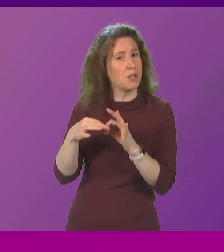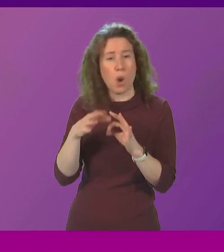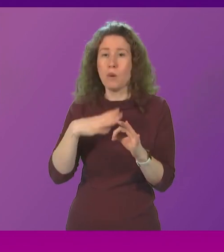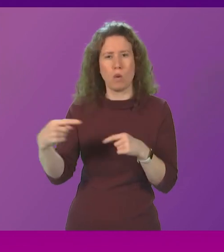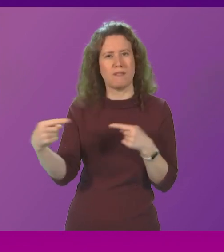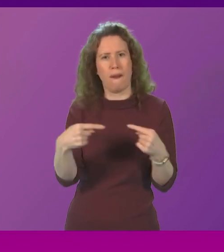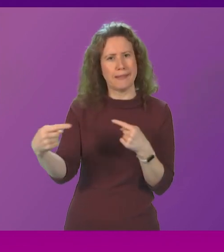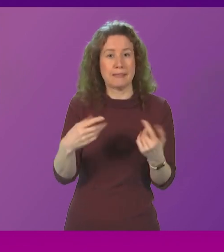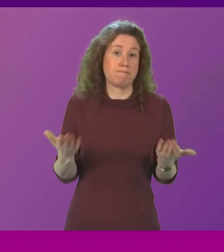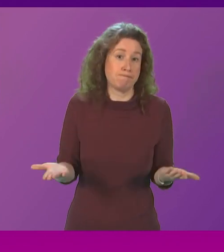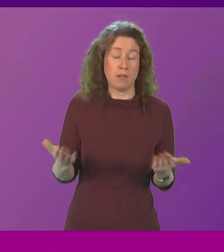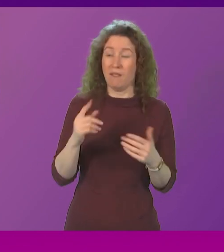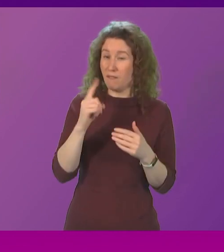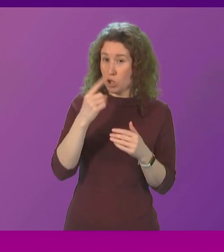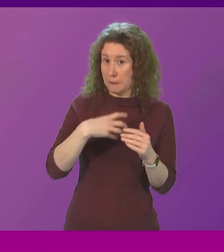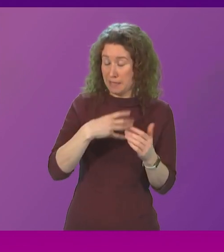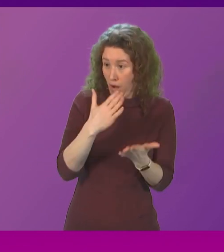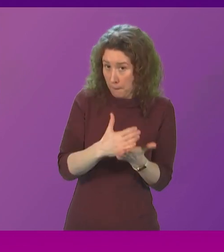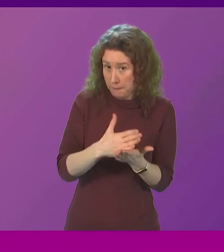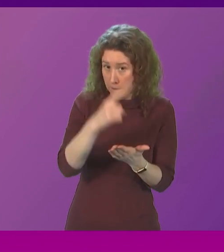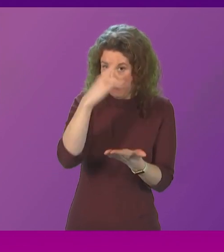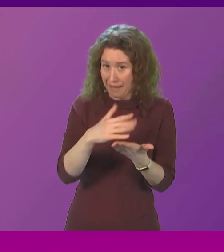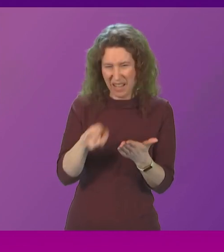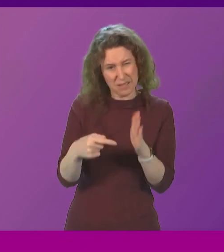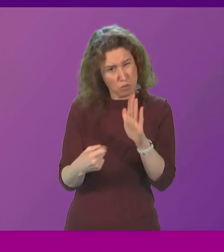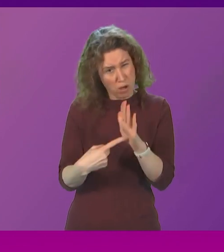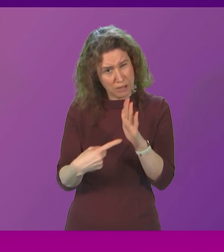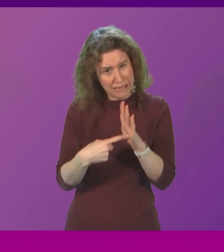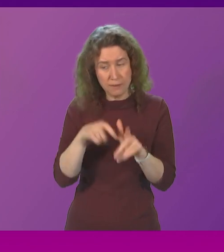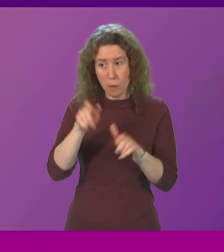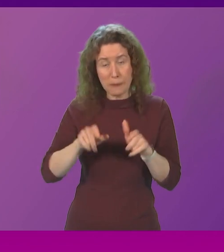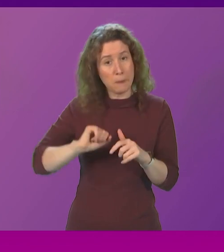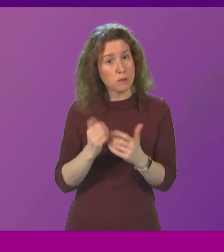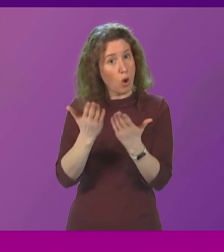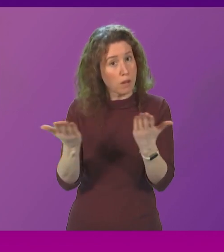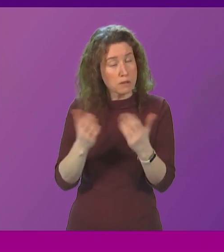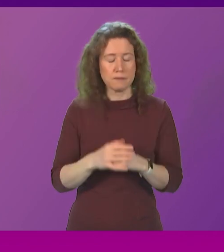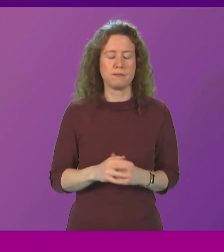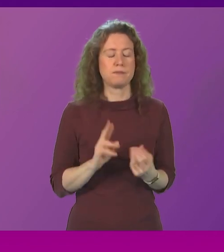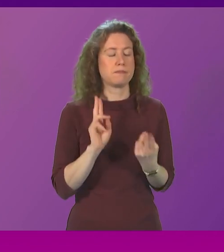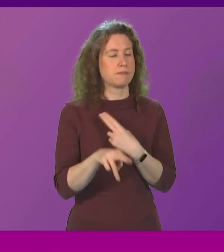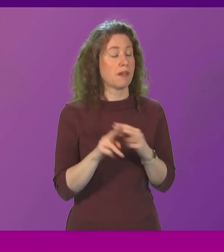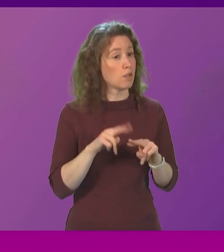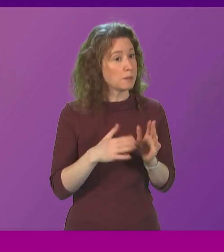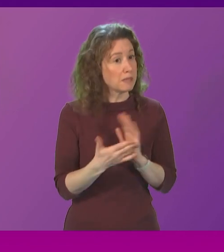Does the First Minister seriously believe that that is a priority for the people of Scotland?